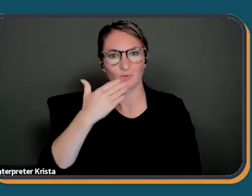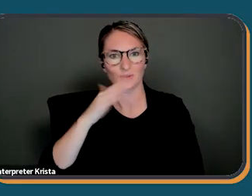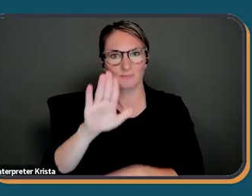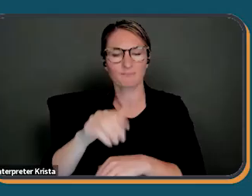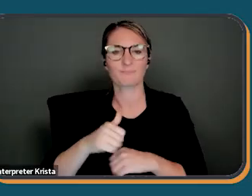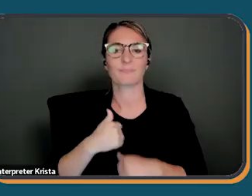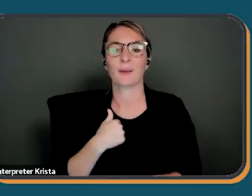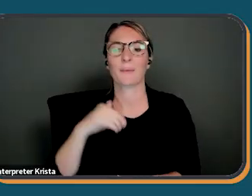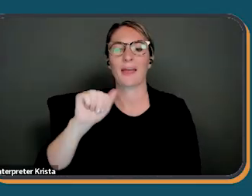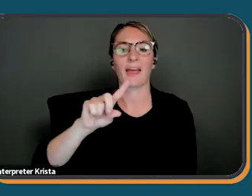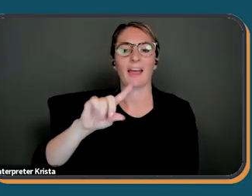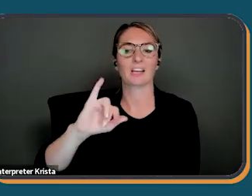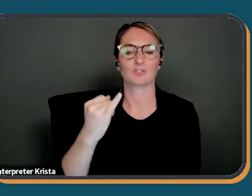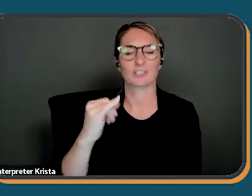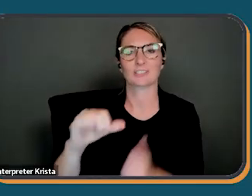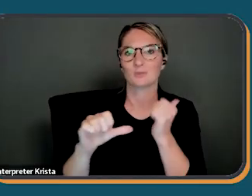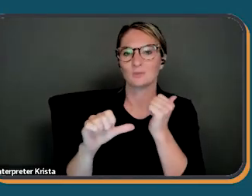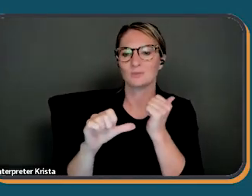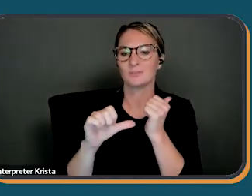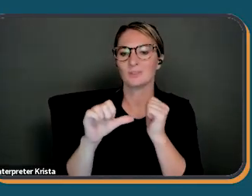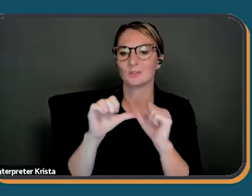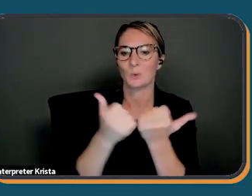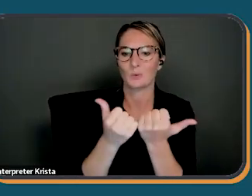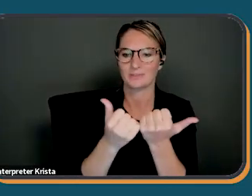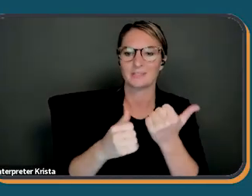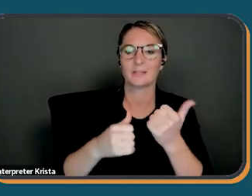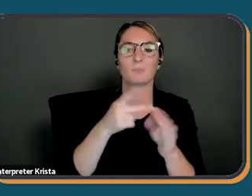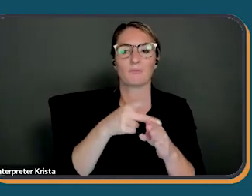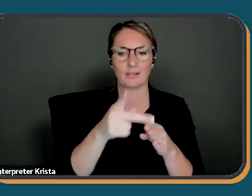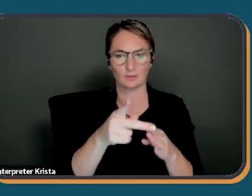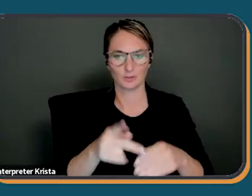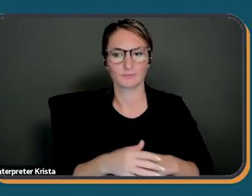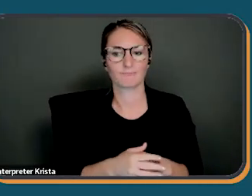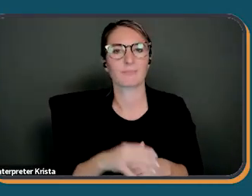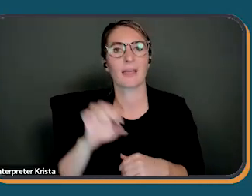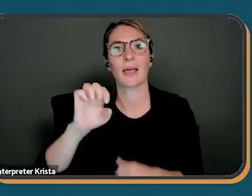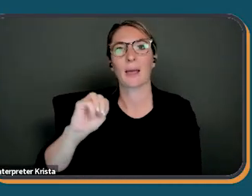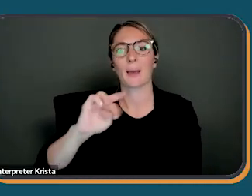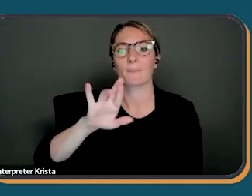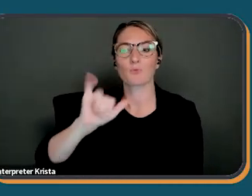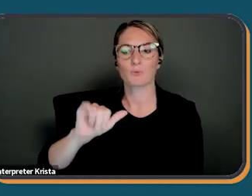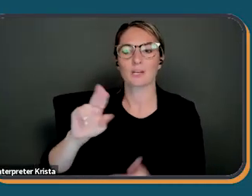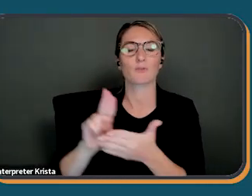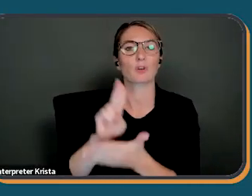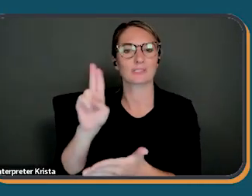in the Department of Family and Preventive Medicine. I'm a fellow of the American College of Preventive Medicine